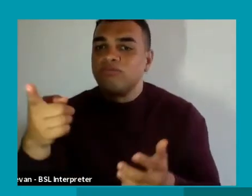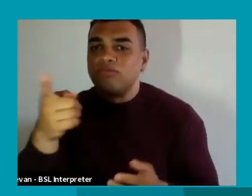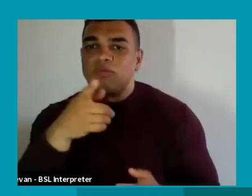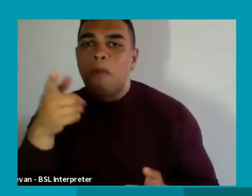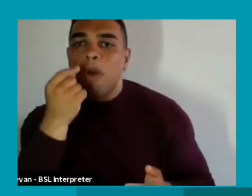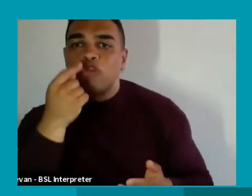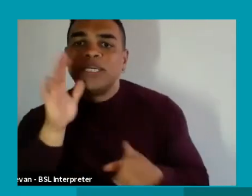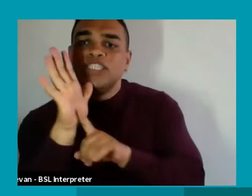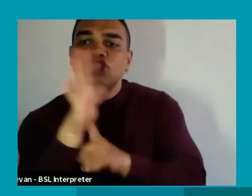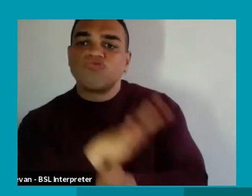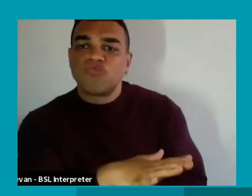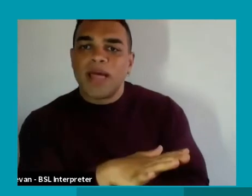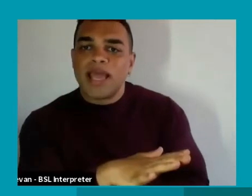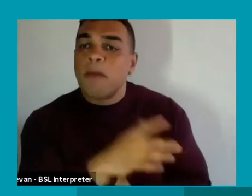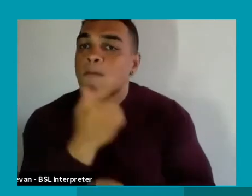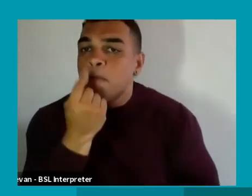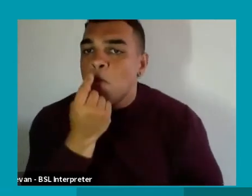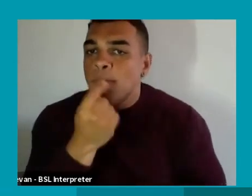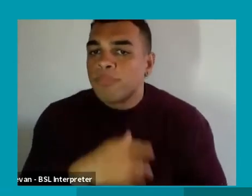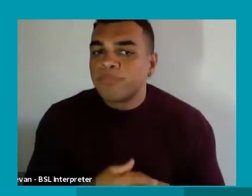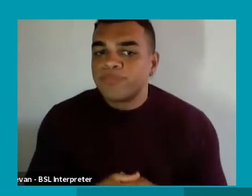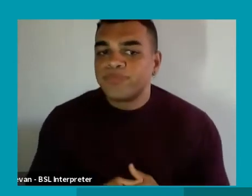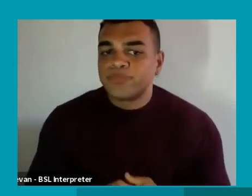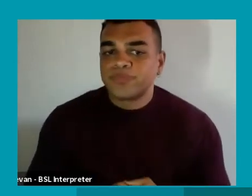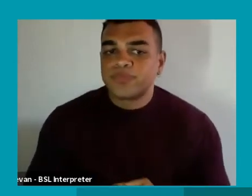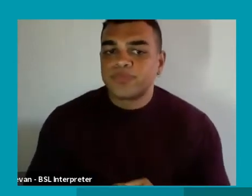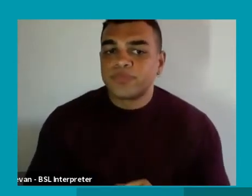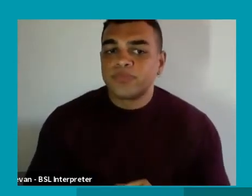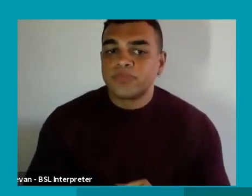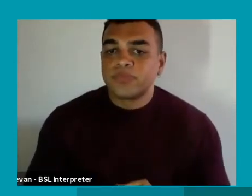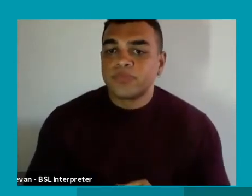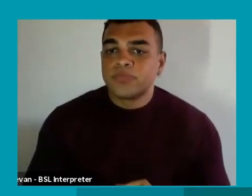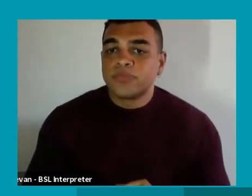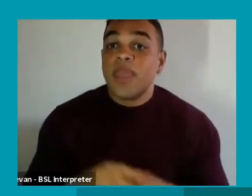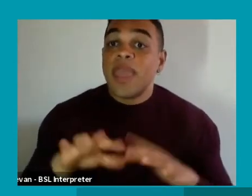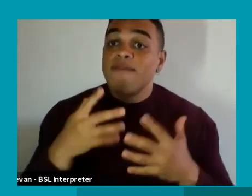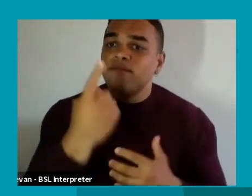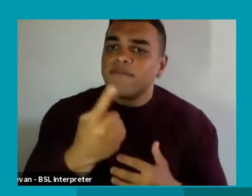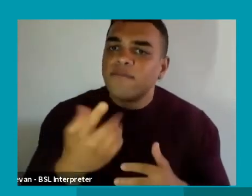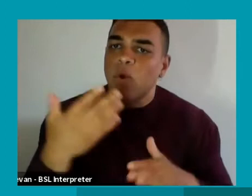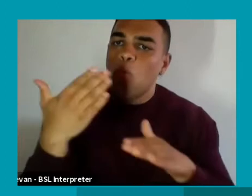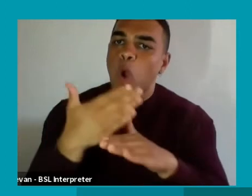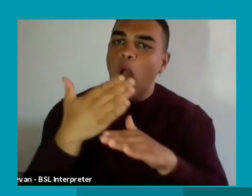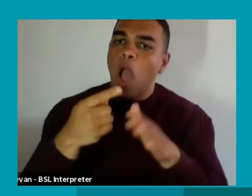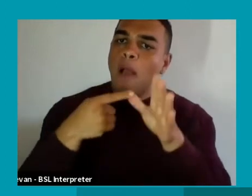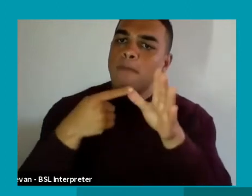is not necessary on a CV. If you were pulling for job in modeling, then it might be. So there is.